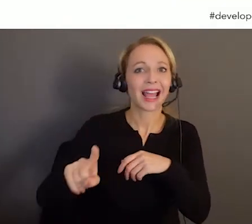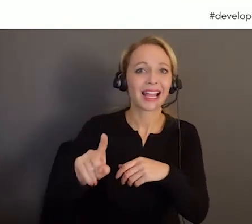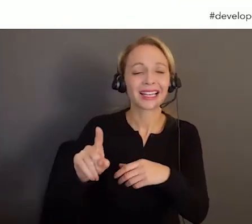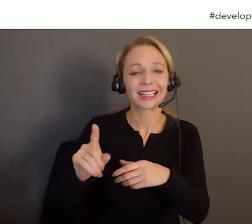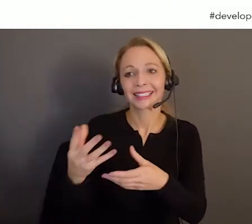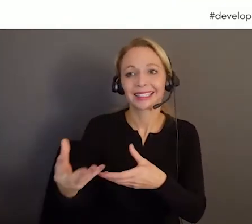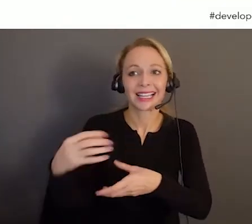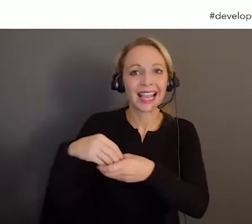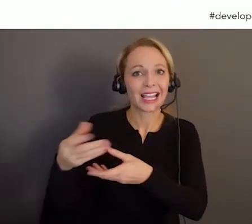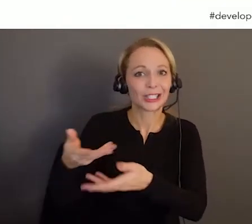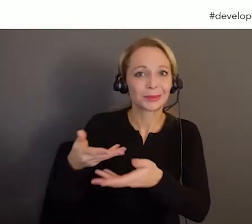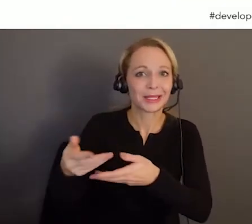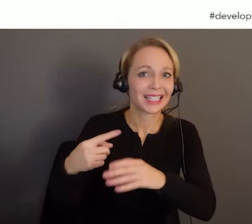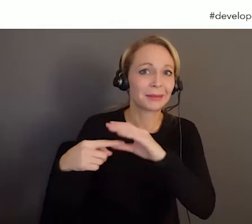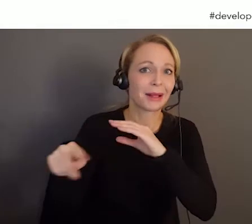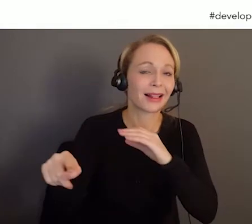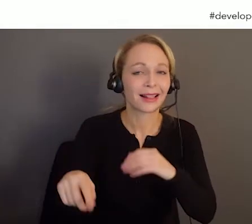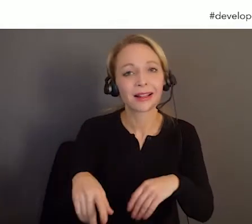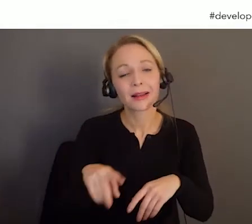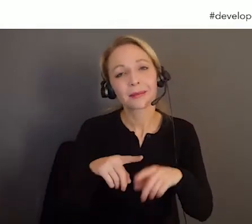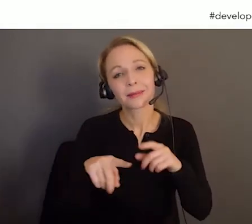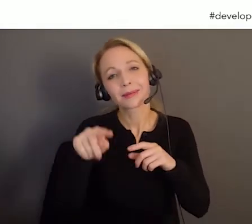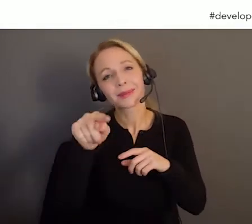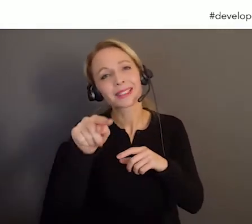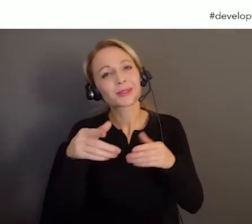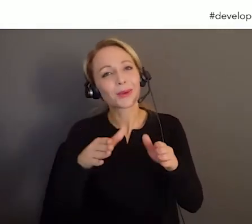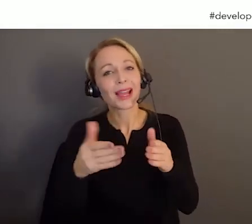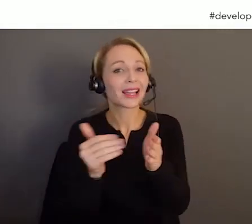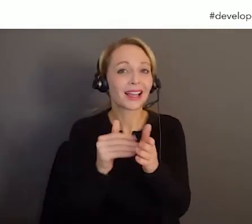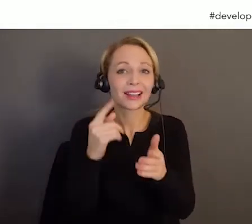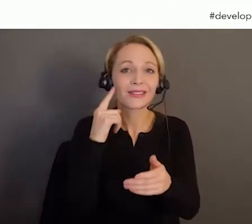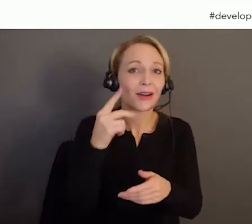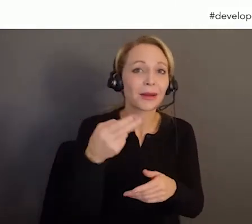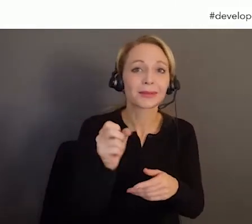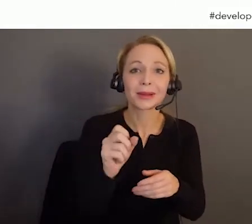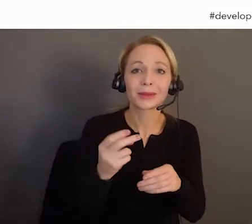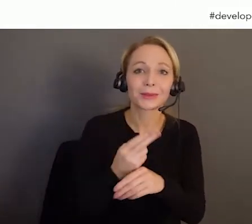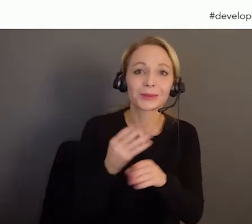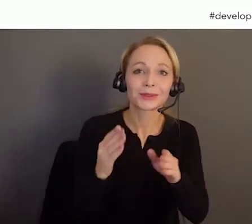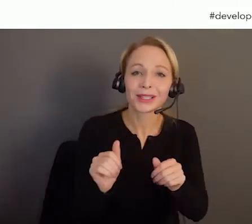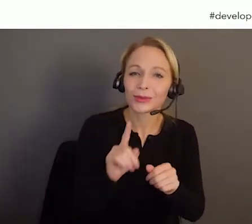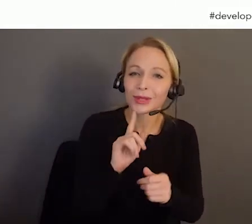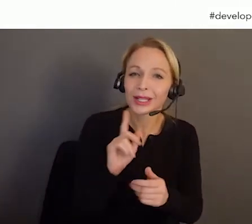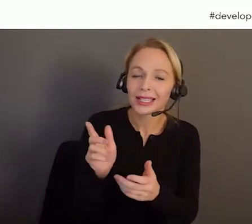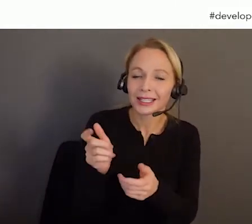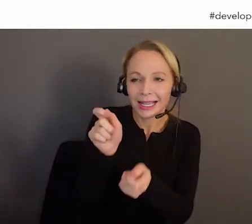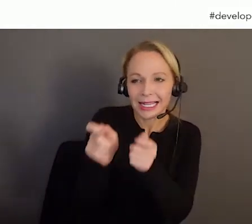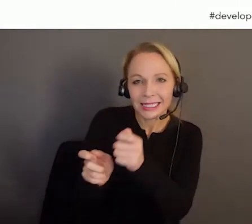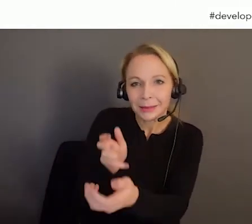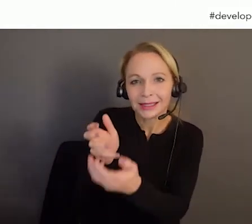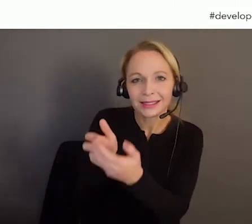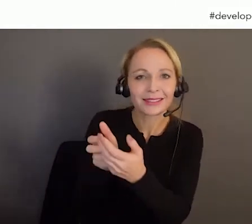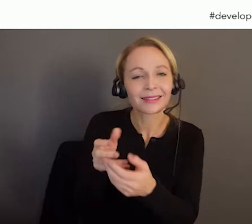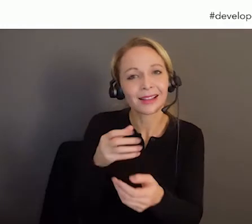IF THEY SPENT THOUSANDS, DON'T SEND COUPON AND THIS IS